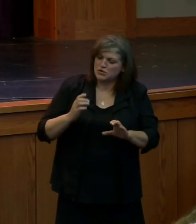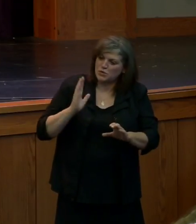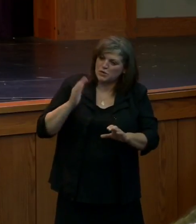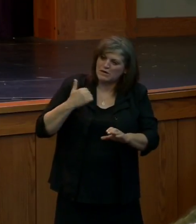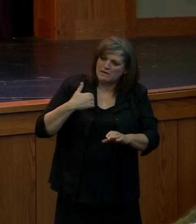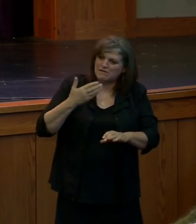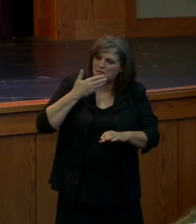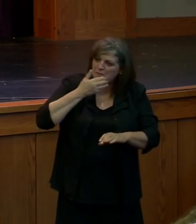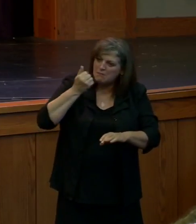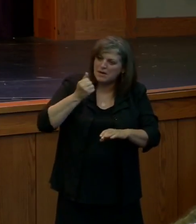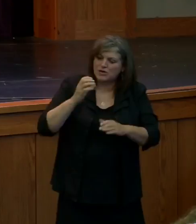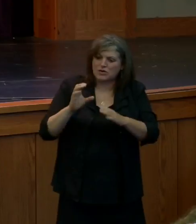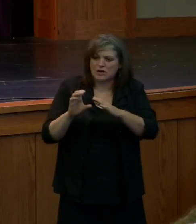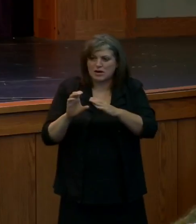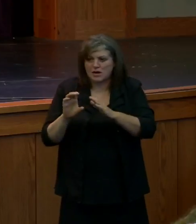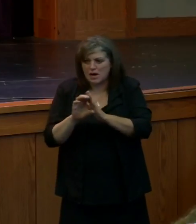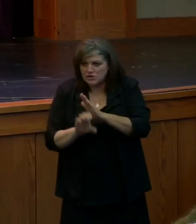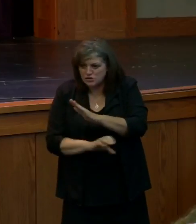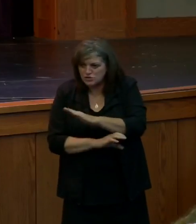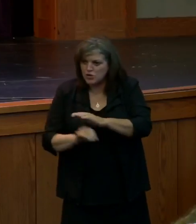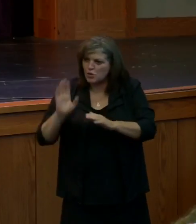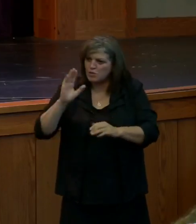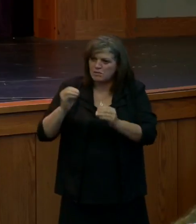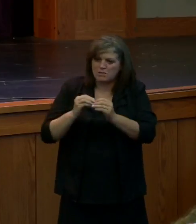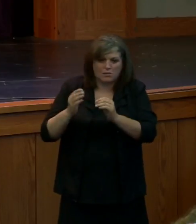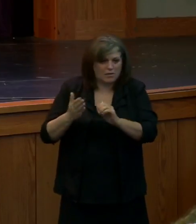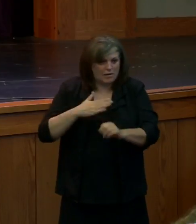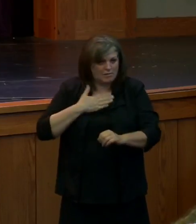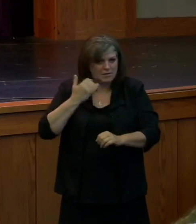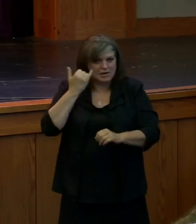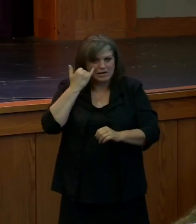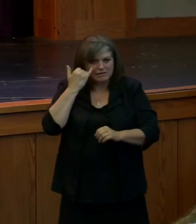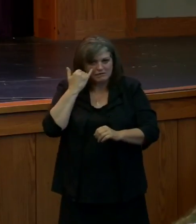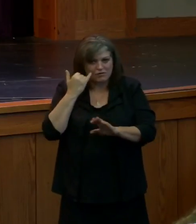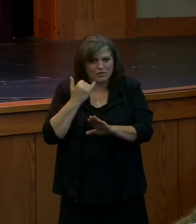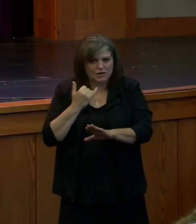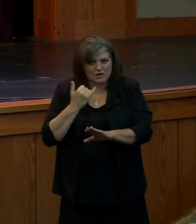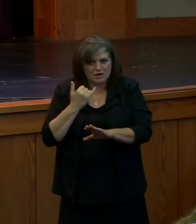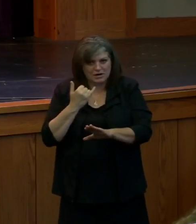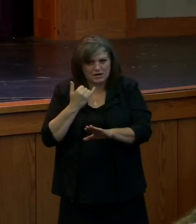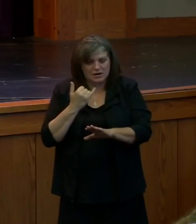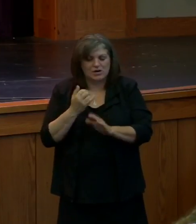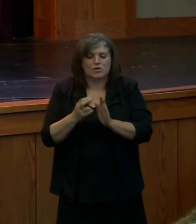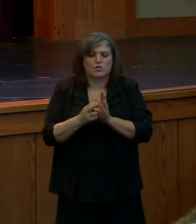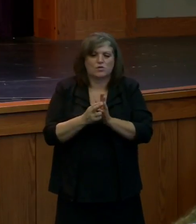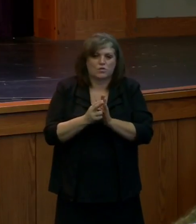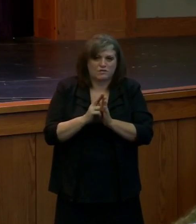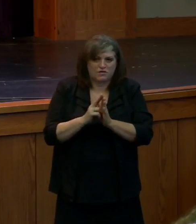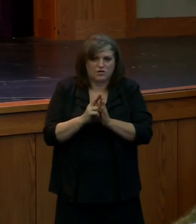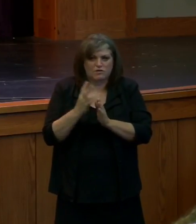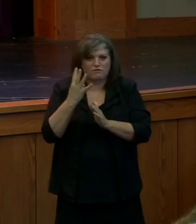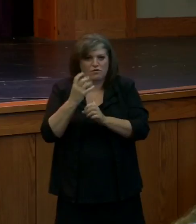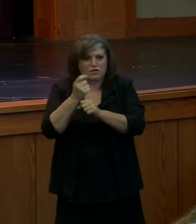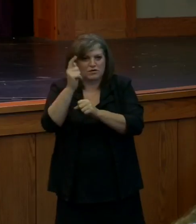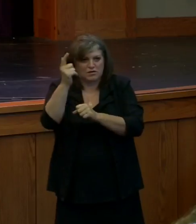CONSTITUTION AND WE WILL BE HAPPIER WITH IT IF WE HAVE A REVIEW IN FOUR YEARS.